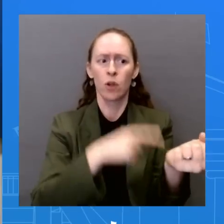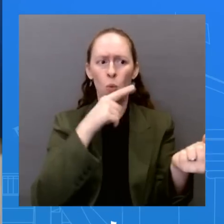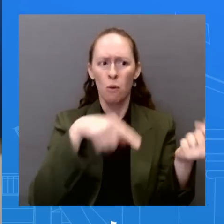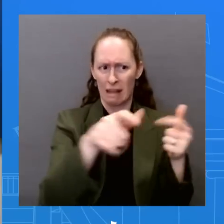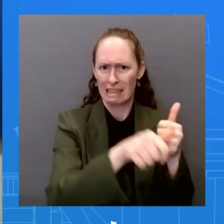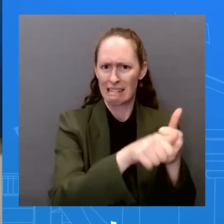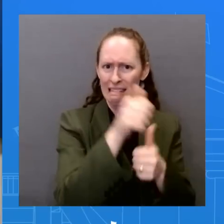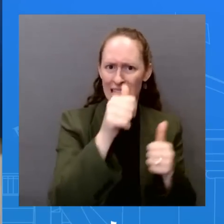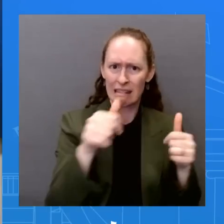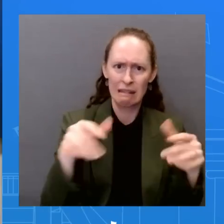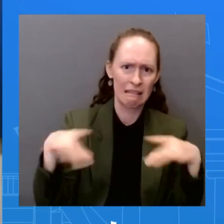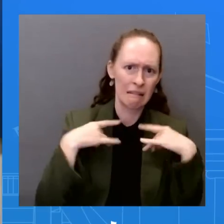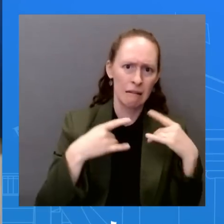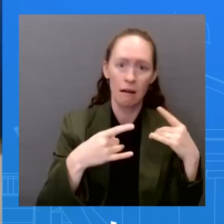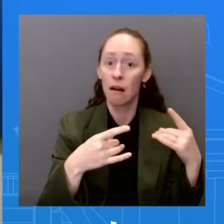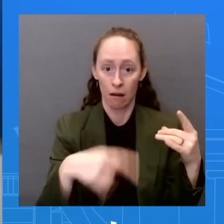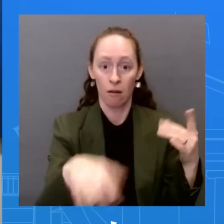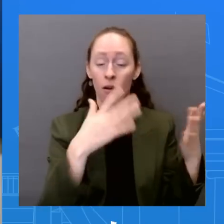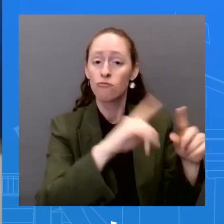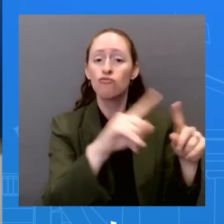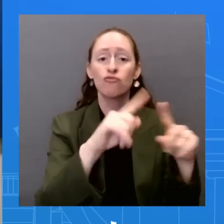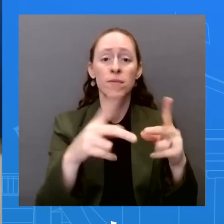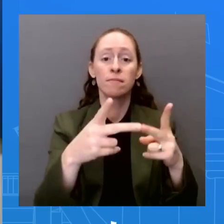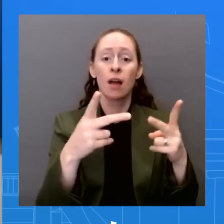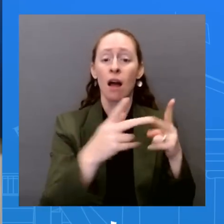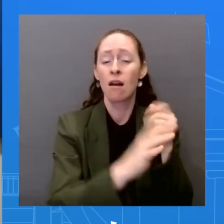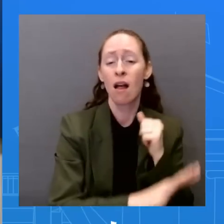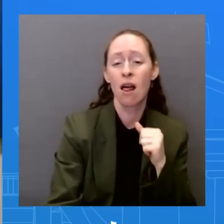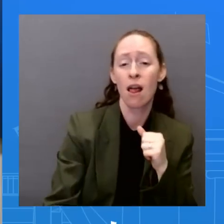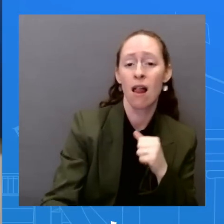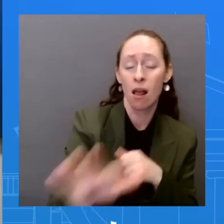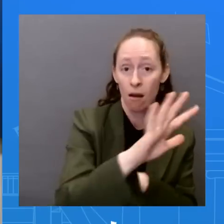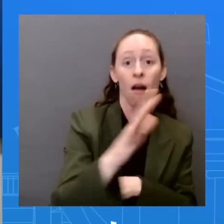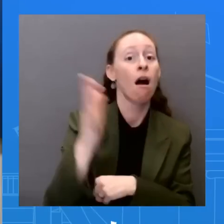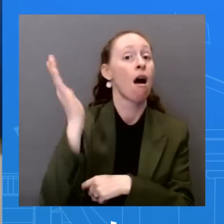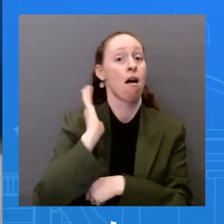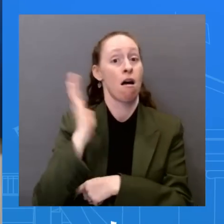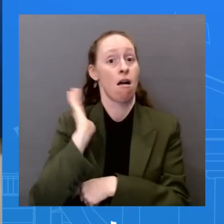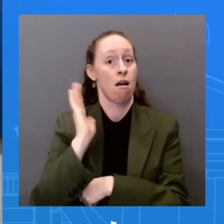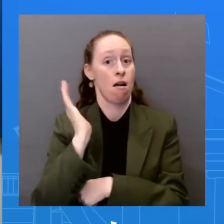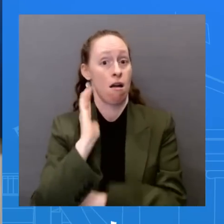have effectively transitioned toward an approach that has gotten not only more shots into arms